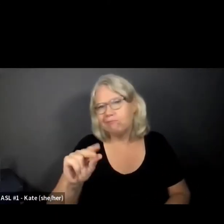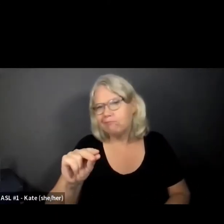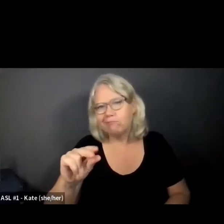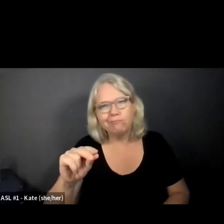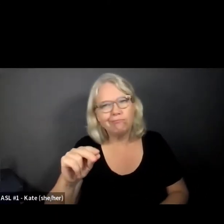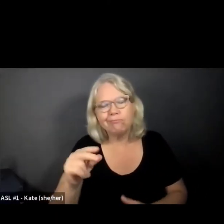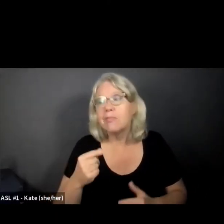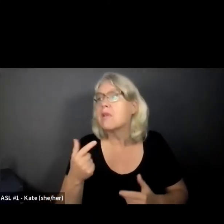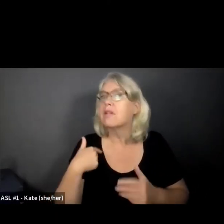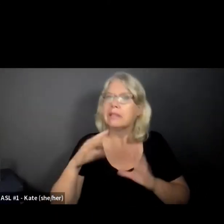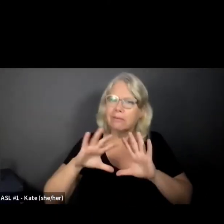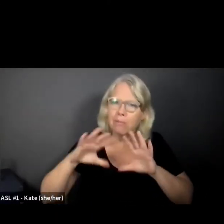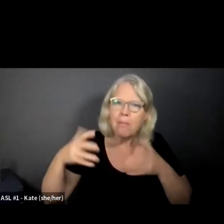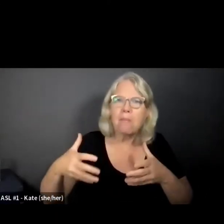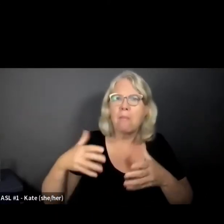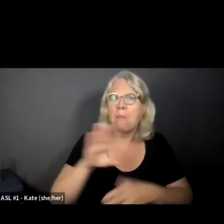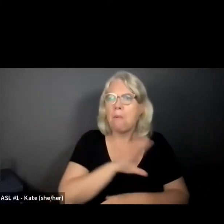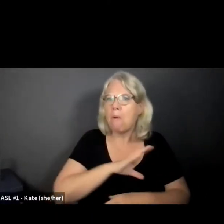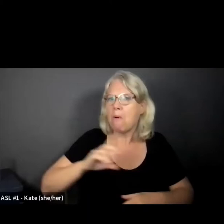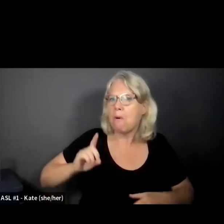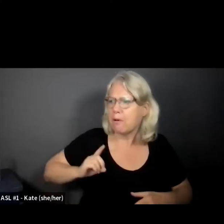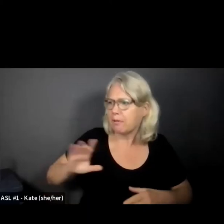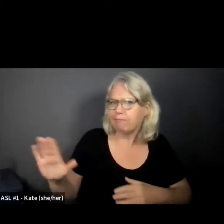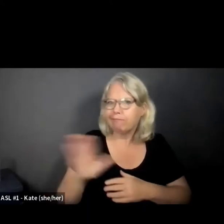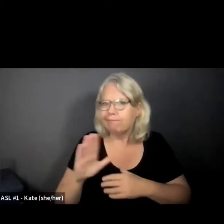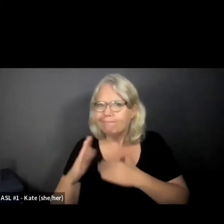FOR THEIR INPUT ON ISSUES BIG AND SMALL.